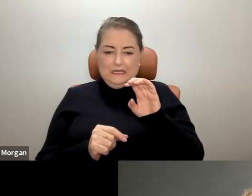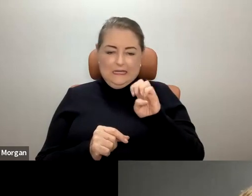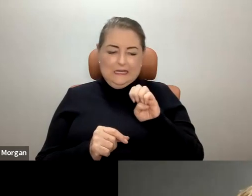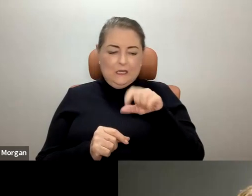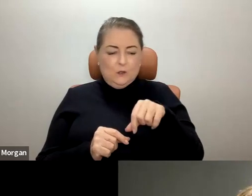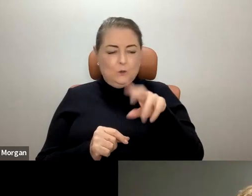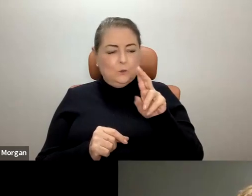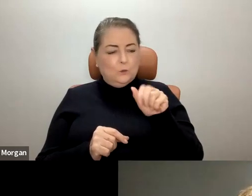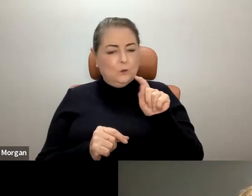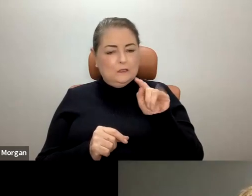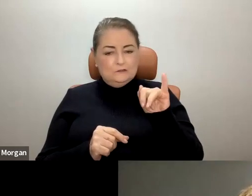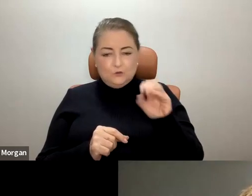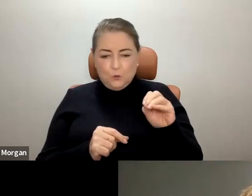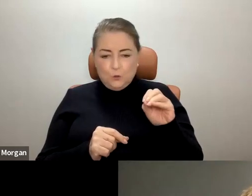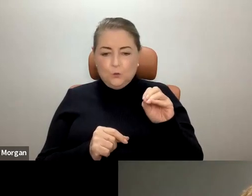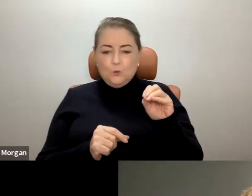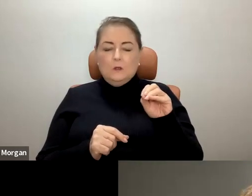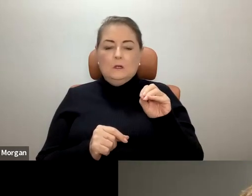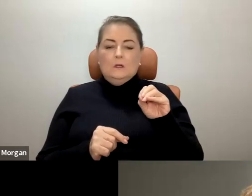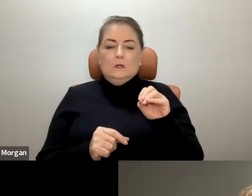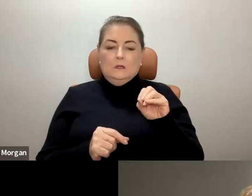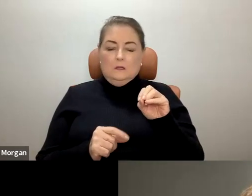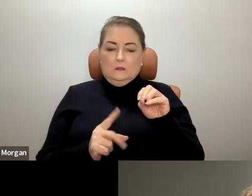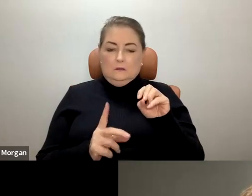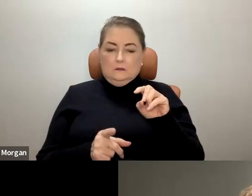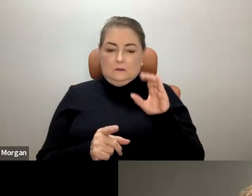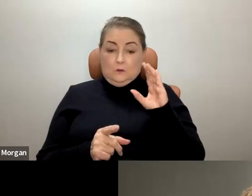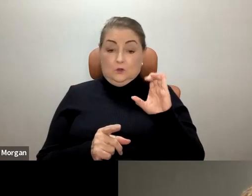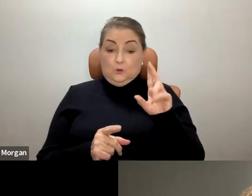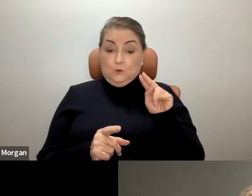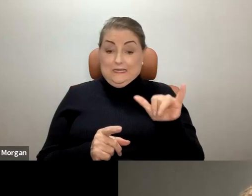think is one of them. I know that CUNY is actually our CUNY